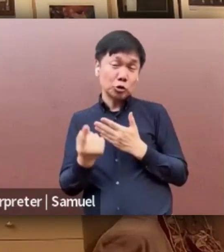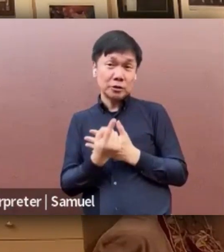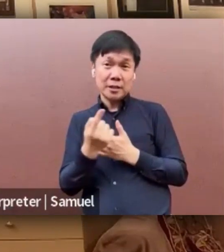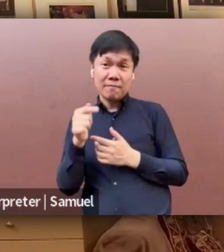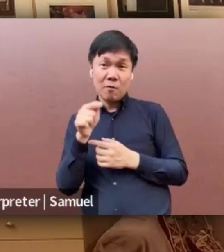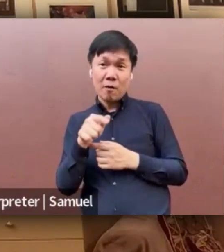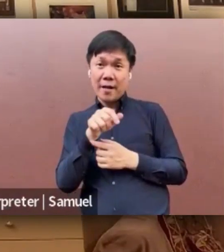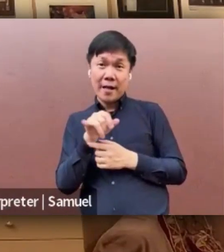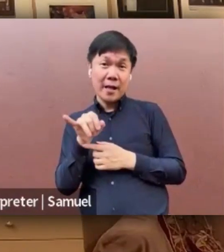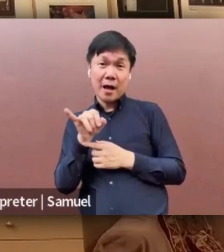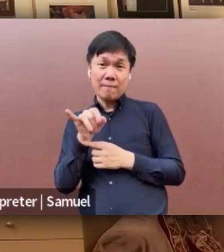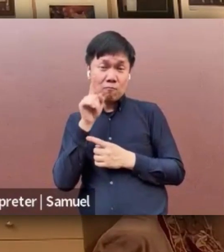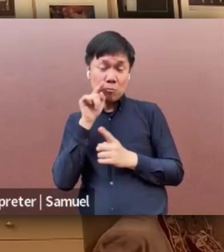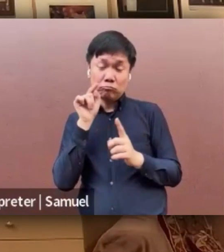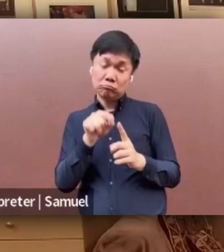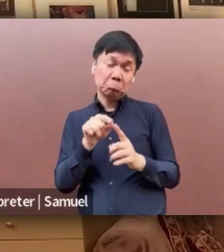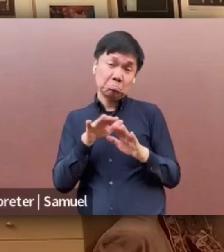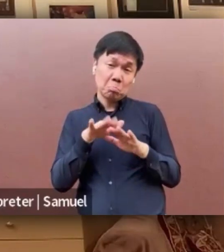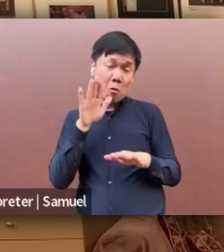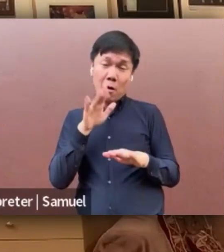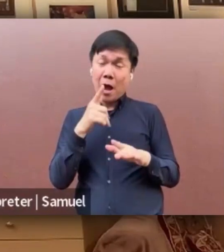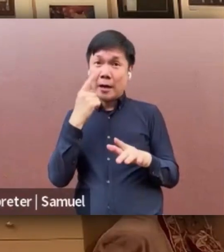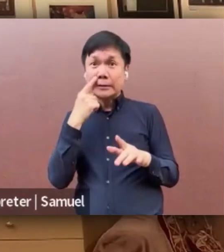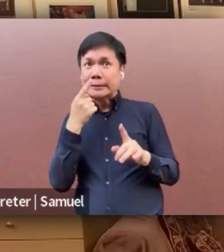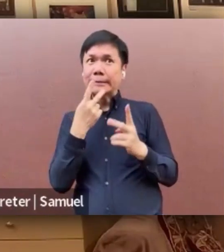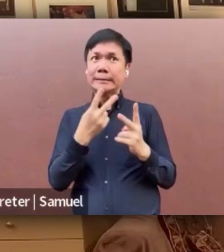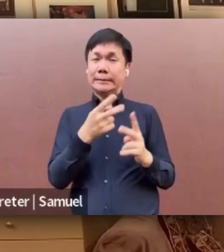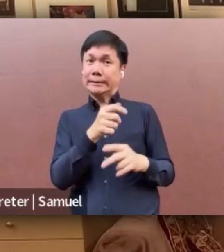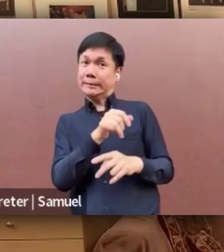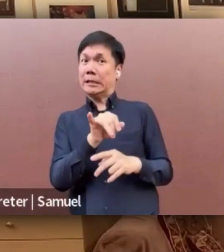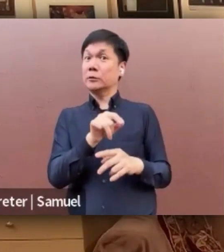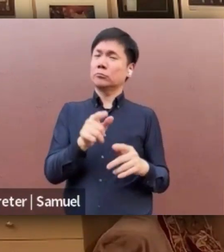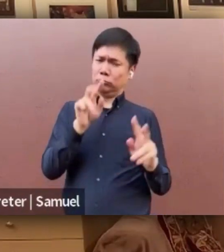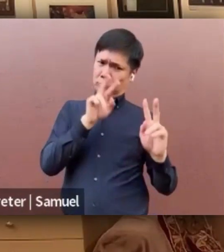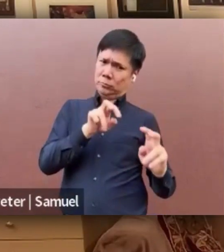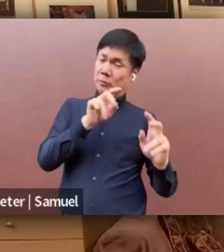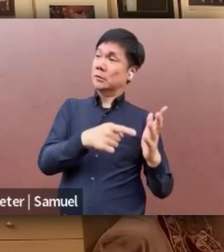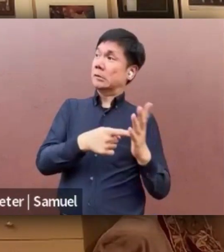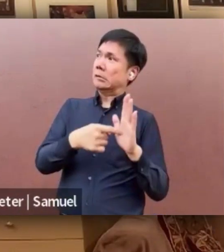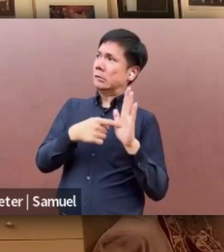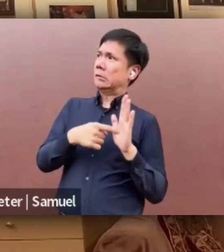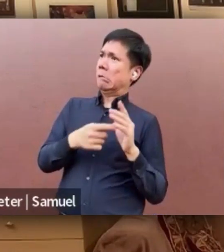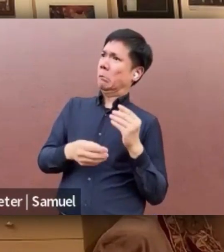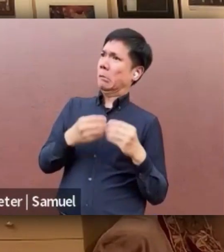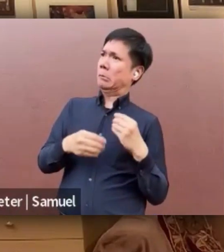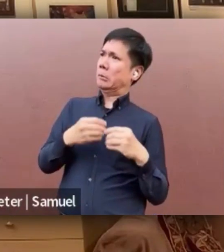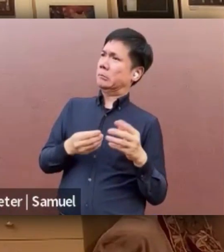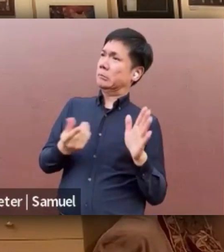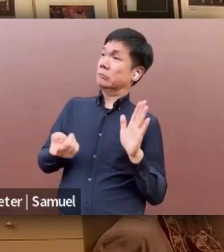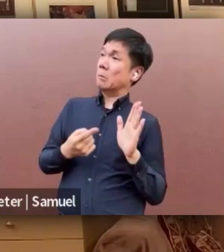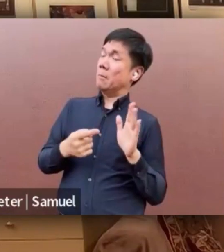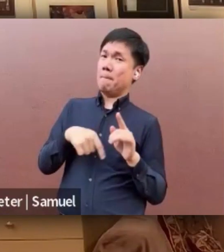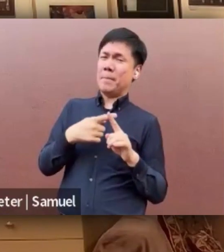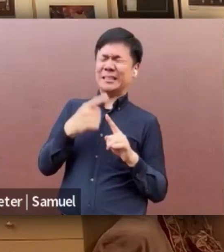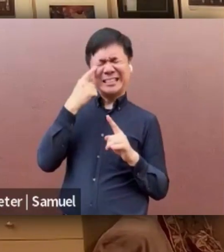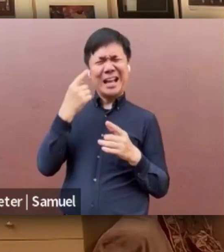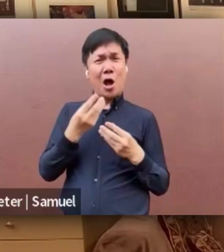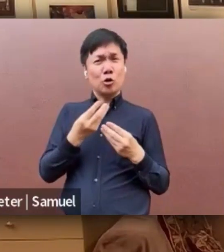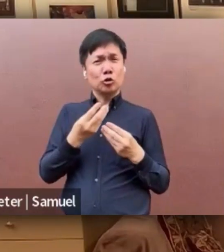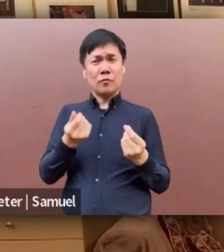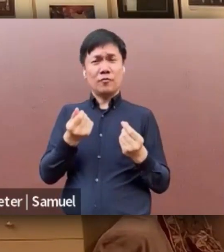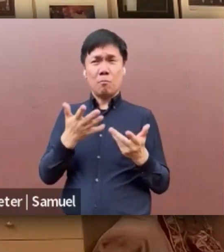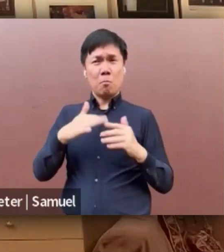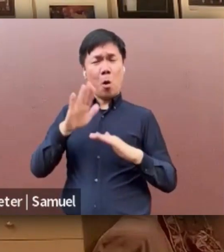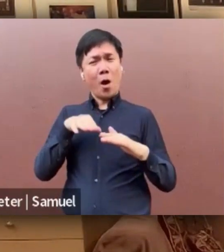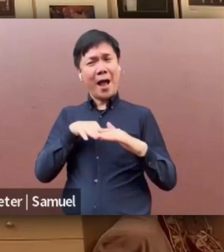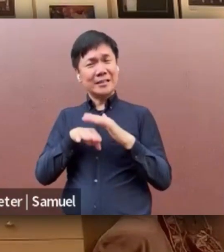opportunities to use the AI system to expose problems and also to explore solutions to